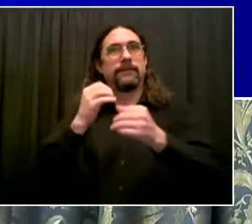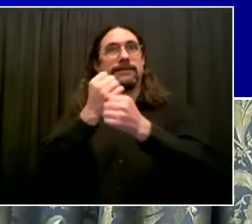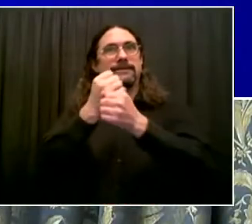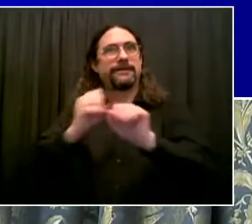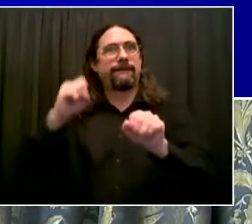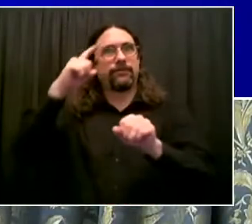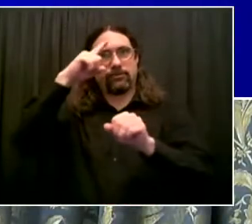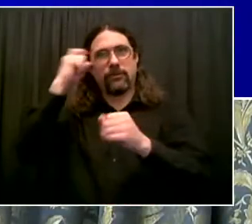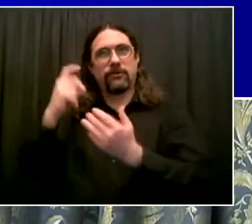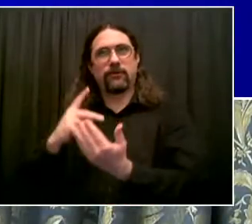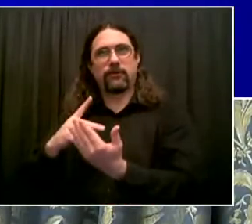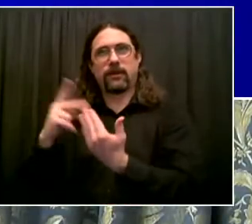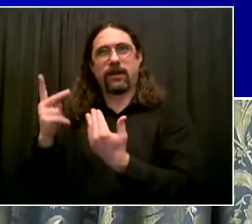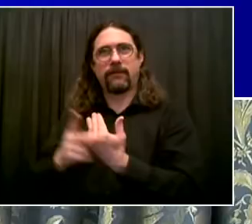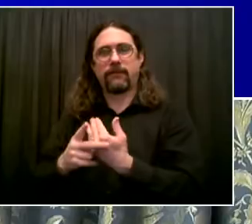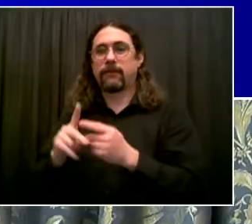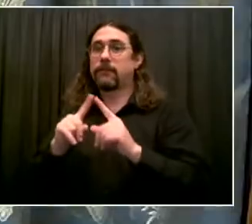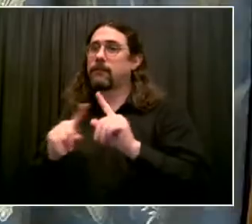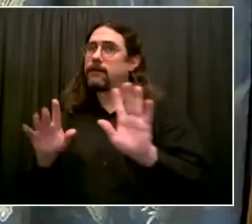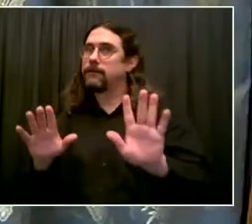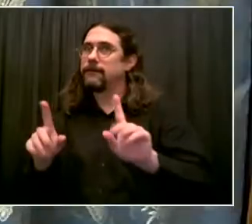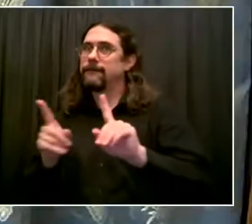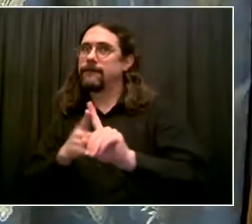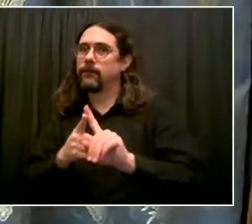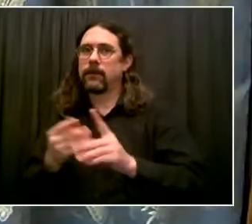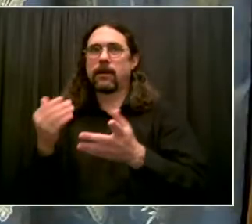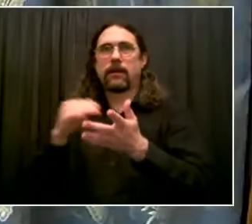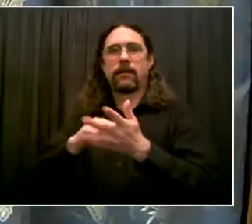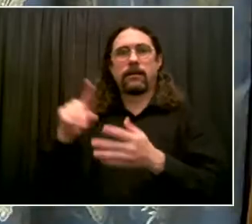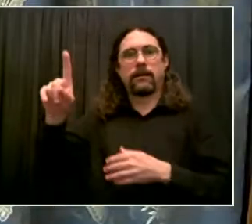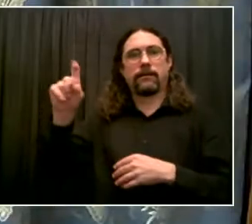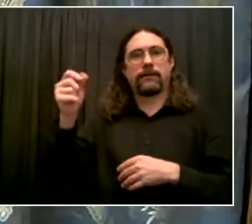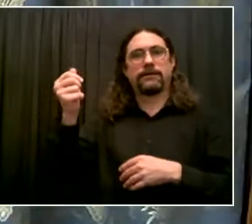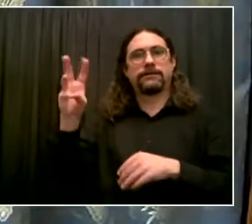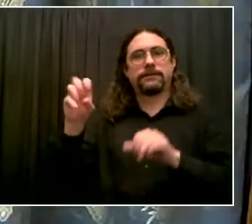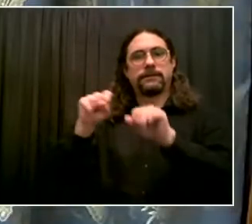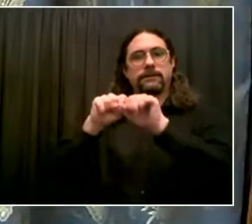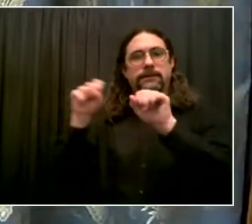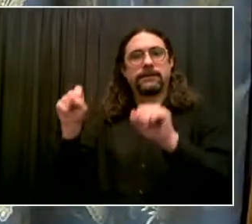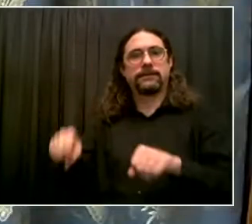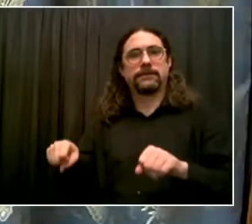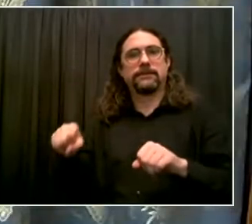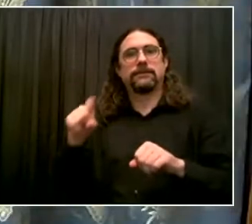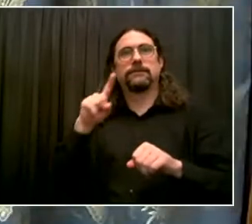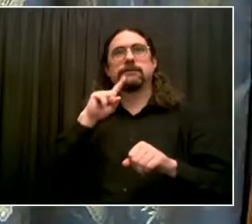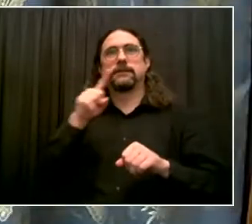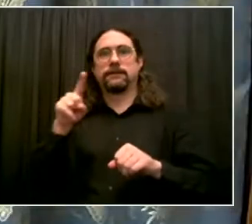BEFORE I GET ON TO SAFE SUMMER NEWYO RK CITY, I WOULD LIKE TO NOTE THE 116TH PRECINCT AND